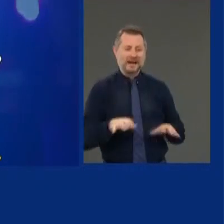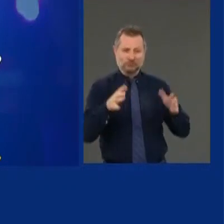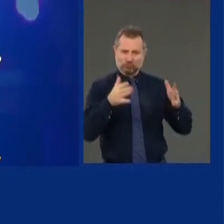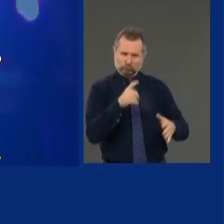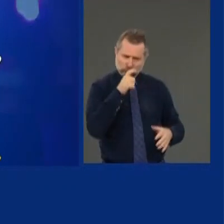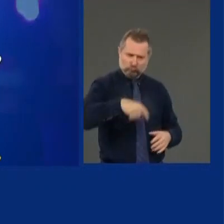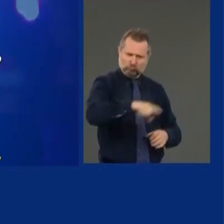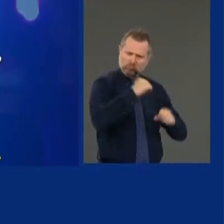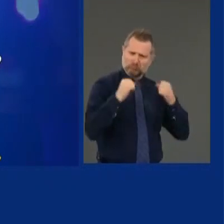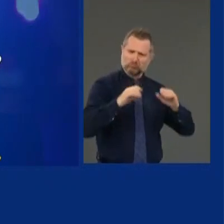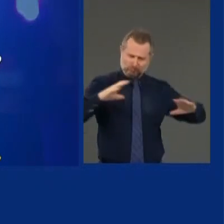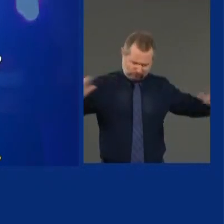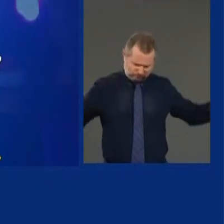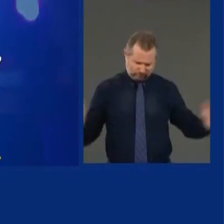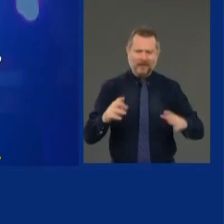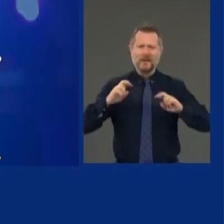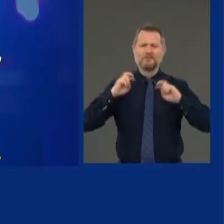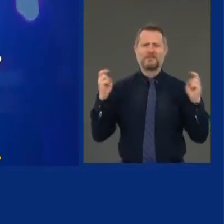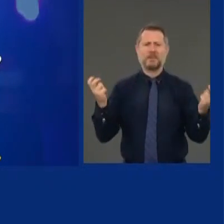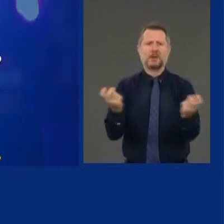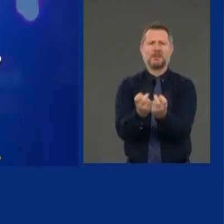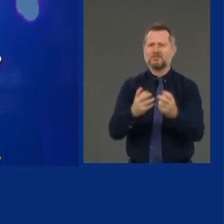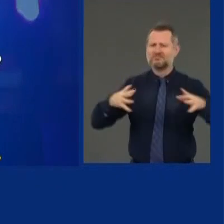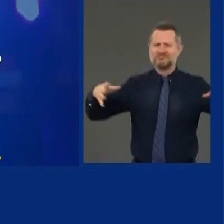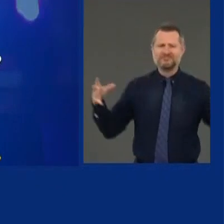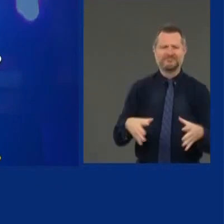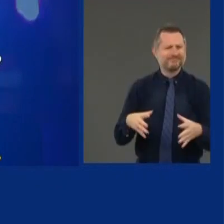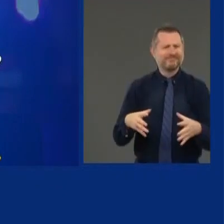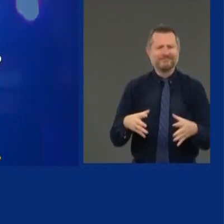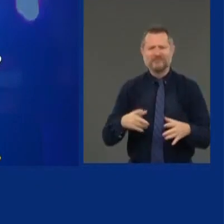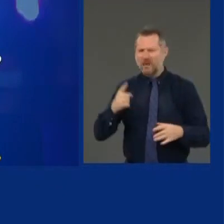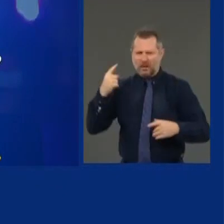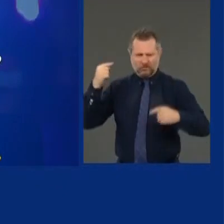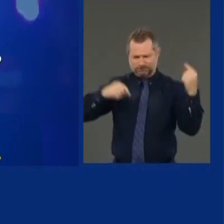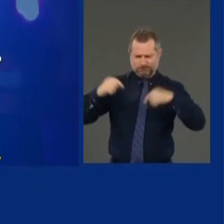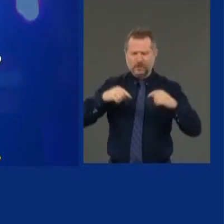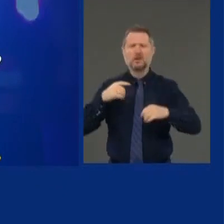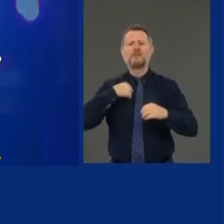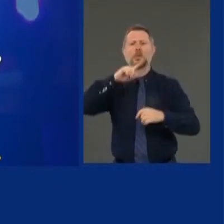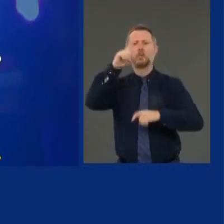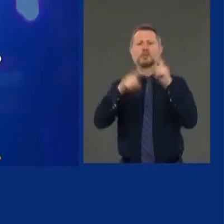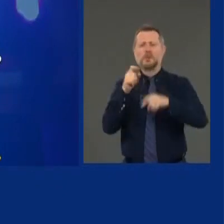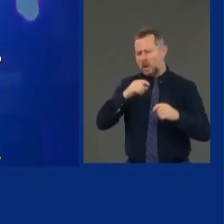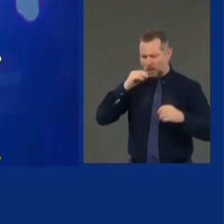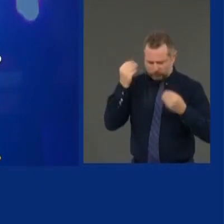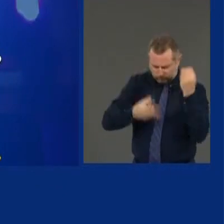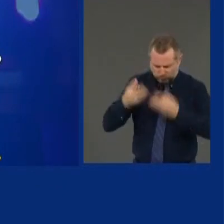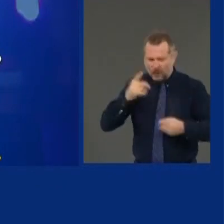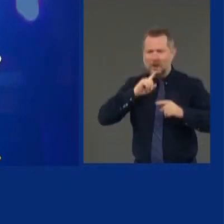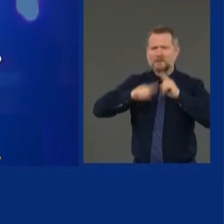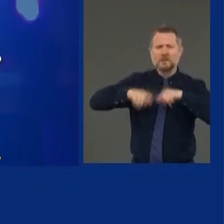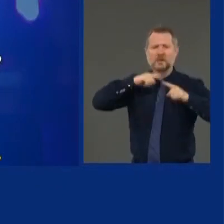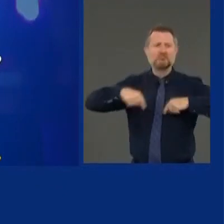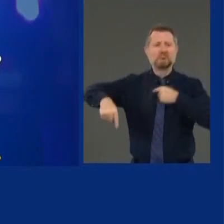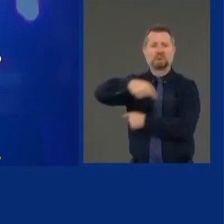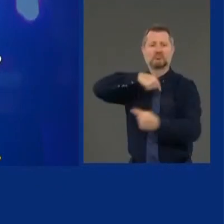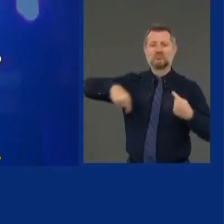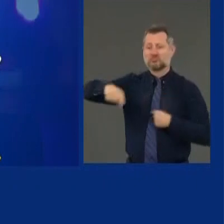OFFICIALS, COMMUNITY ACTIVISTS PUT EVERYBODY AT THE TABLE AND ANSWER THE QUESTIONS.